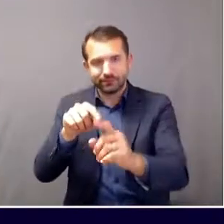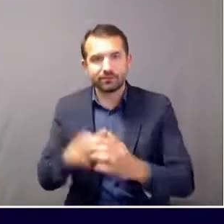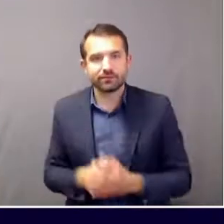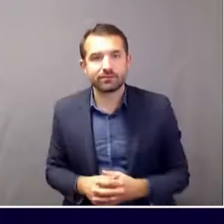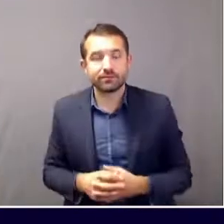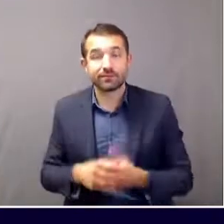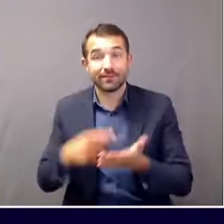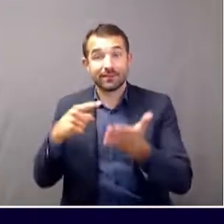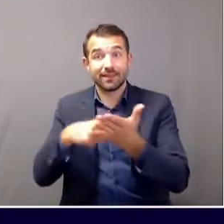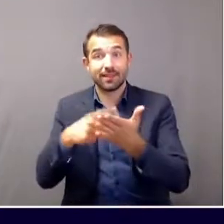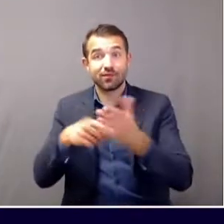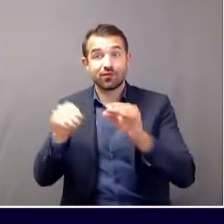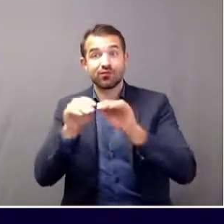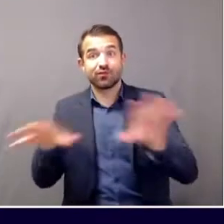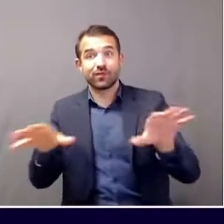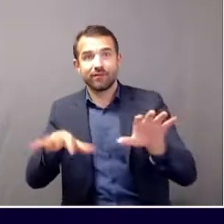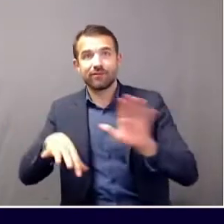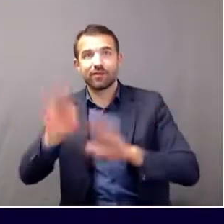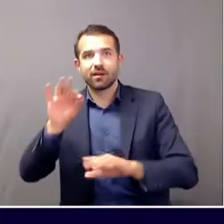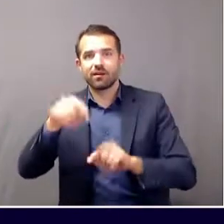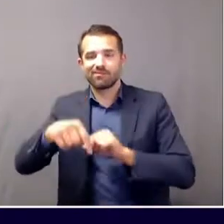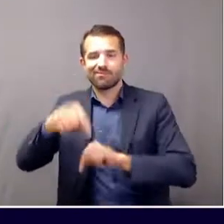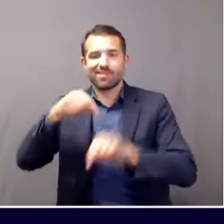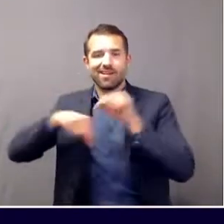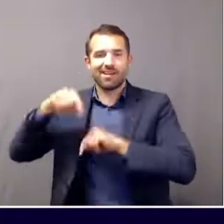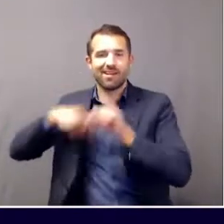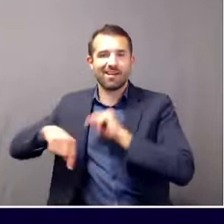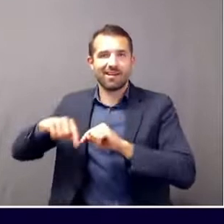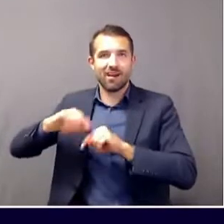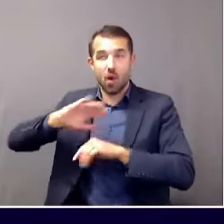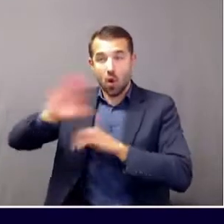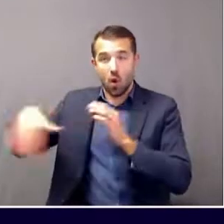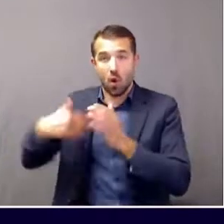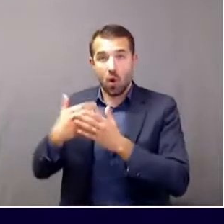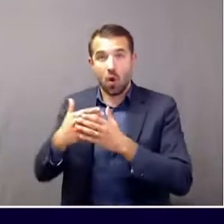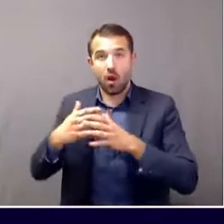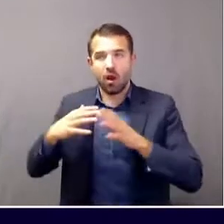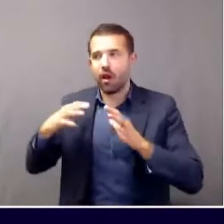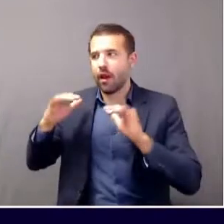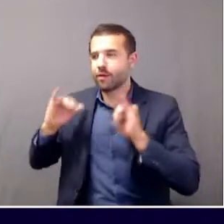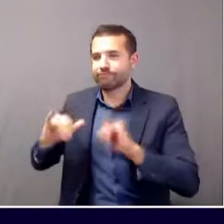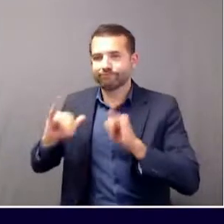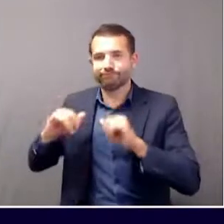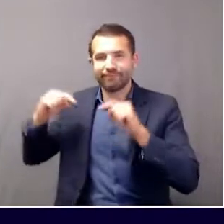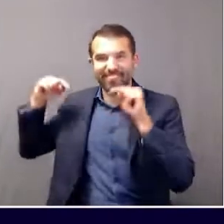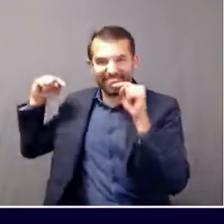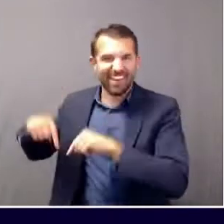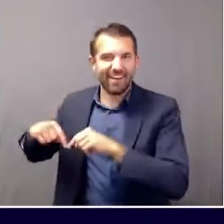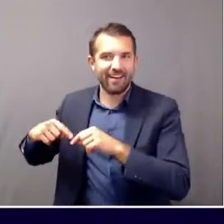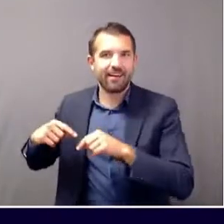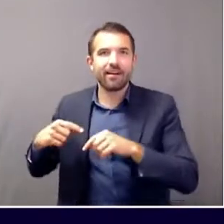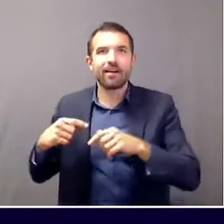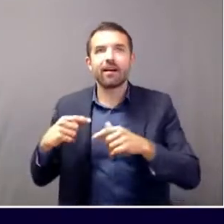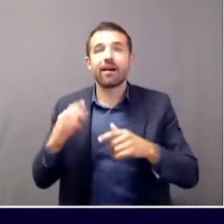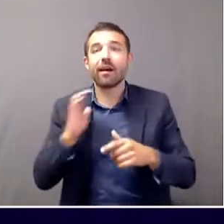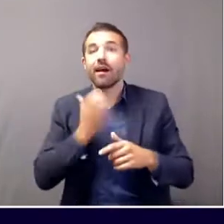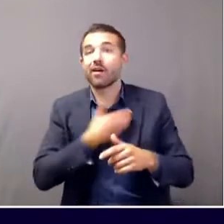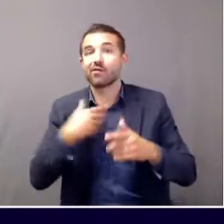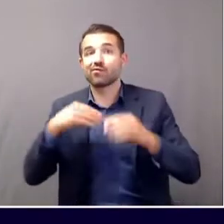associated the number that I reported is just based on the outbreaks that are known to us